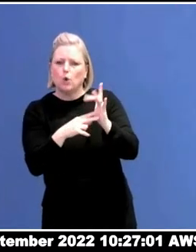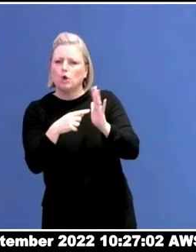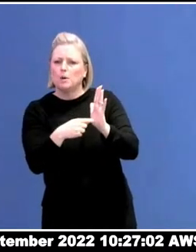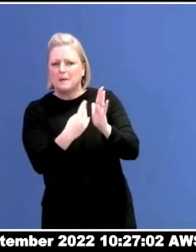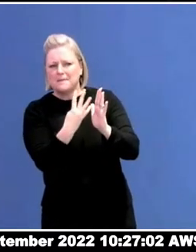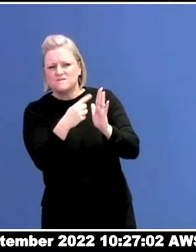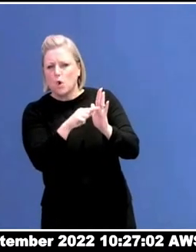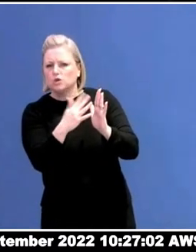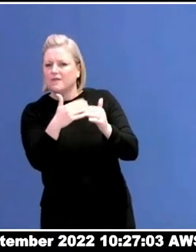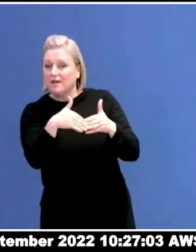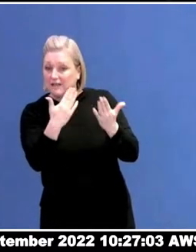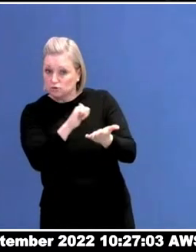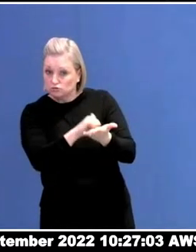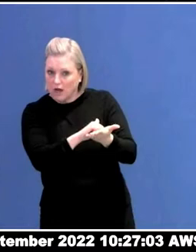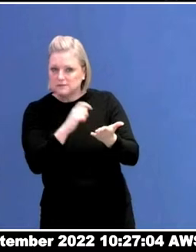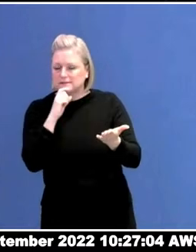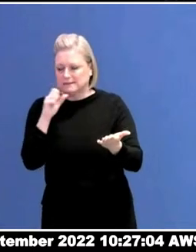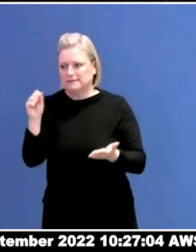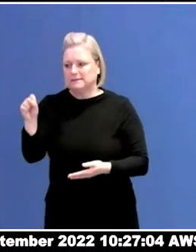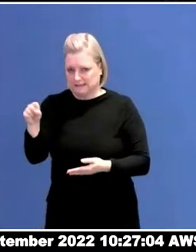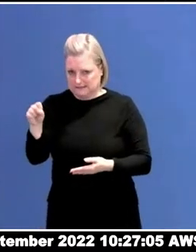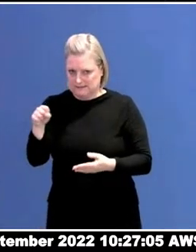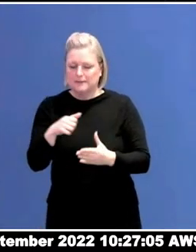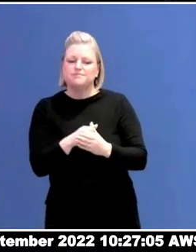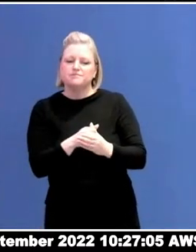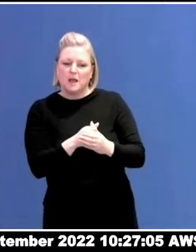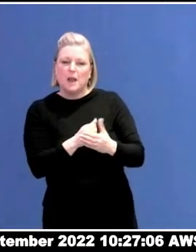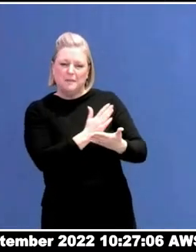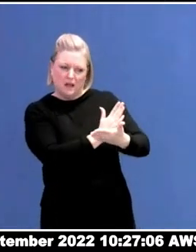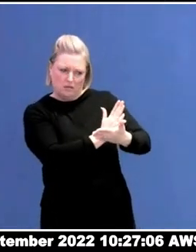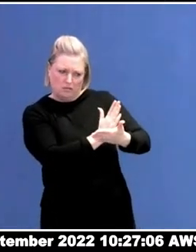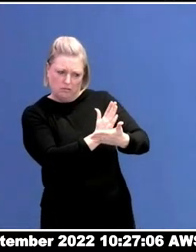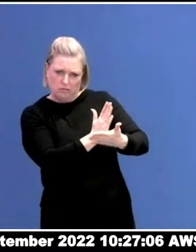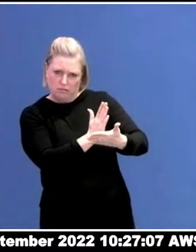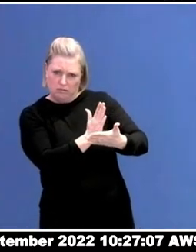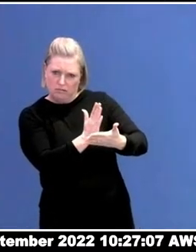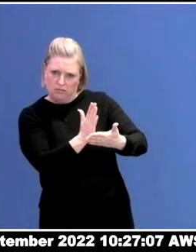That was until his case was heard at the Children's Court.